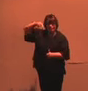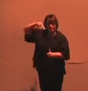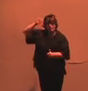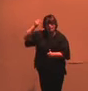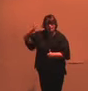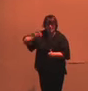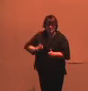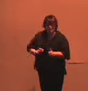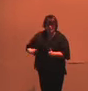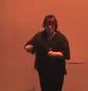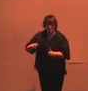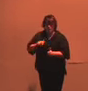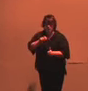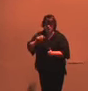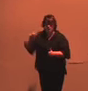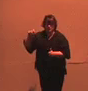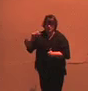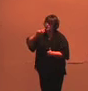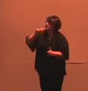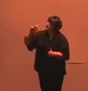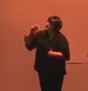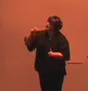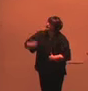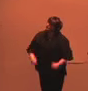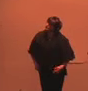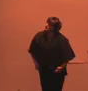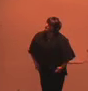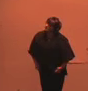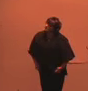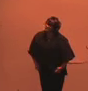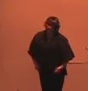So we put many stairs so that you